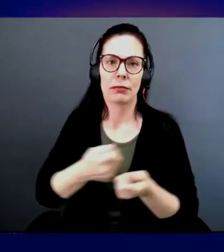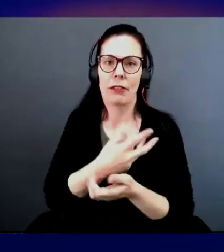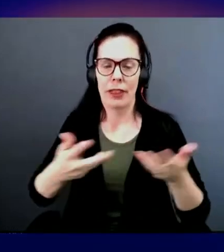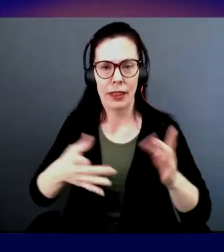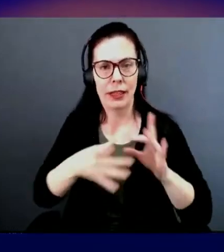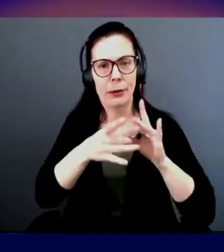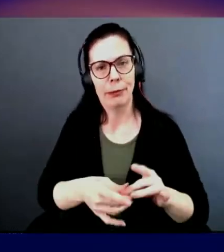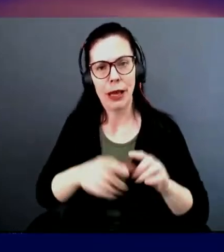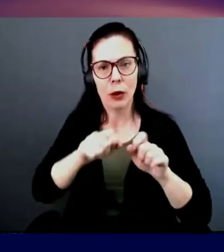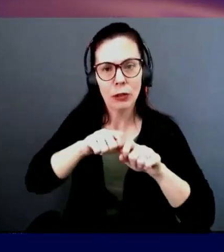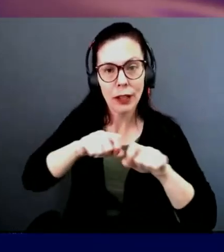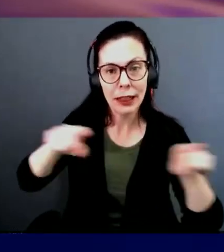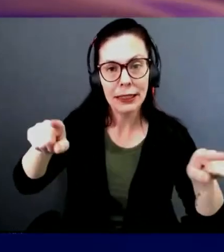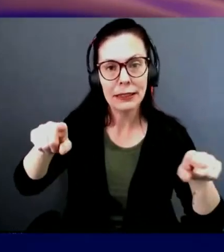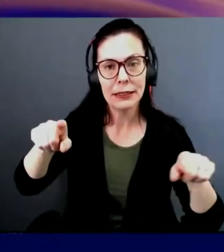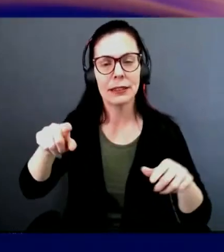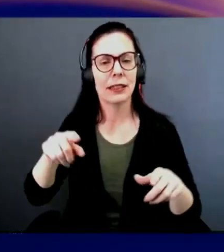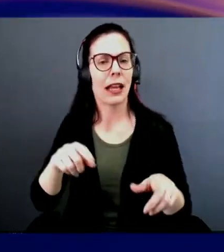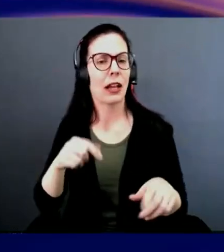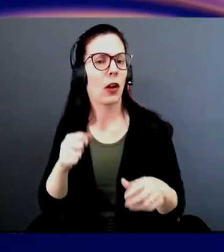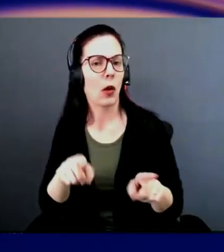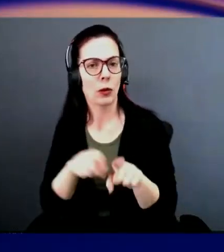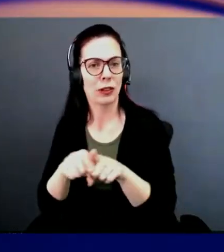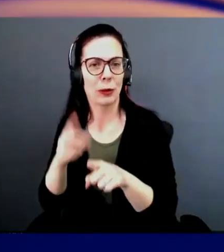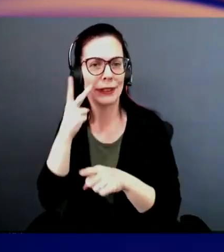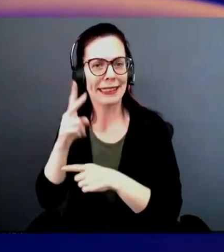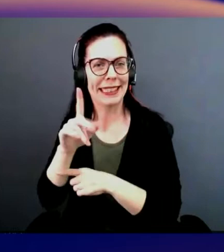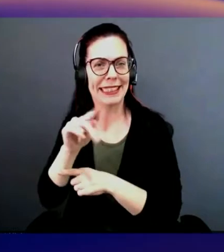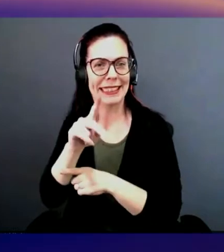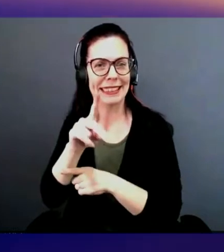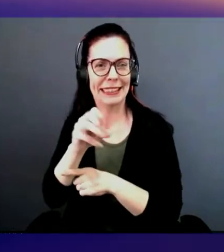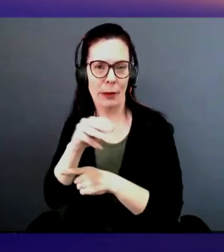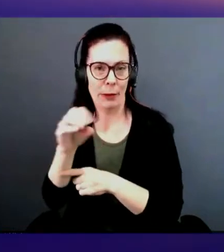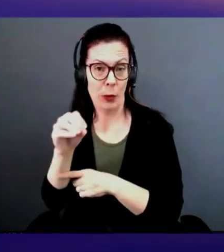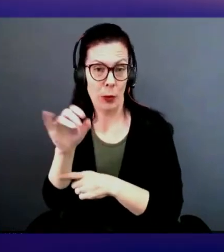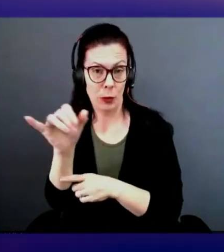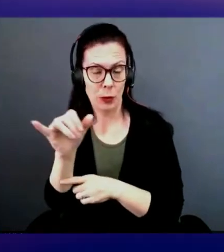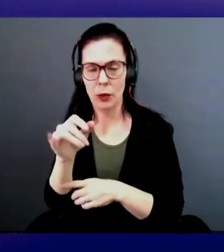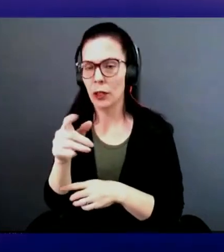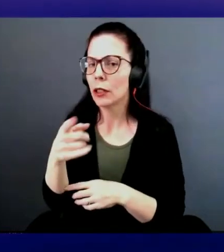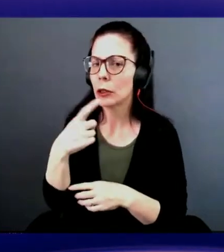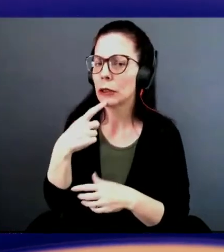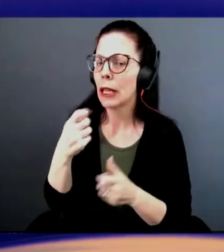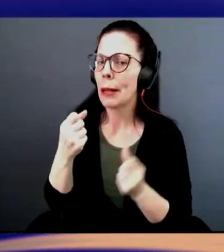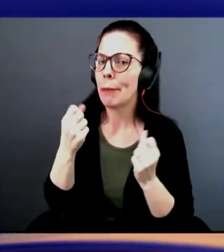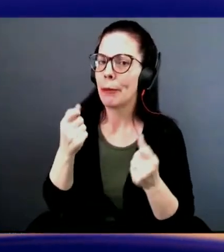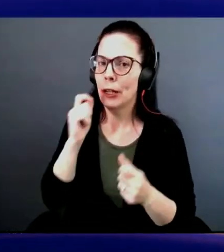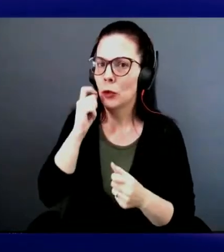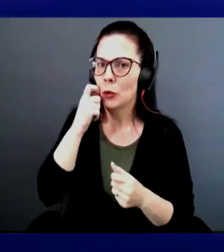and we're actually gonna be able to see demos throughout the day. Now there, like you said, there were a lot of really cool things announced.